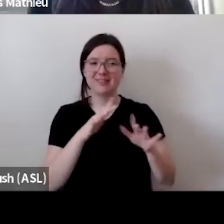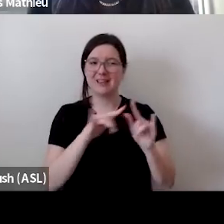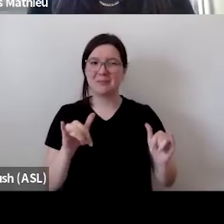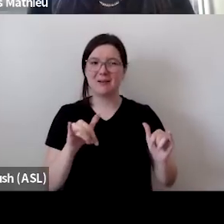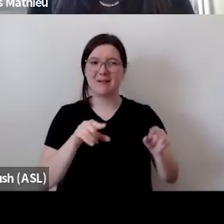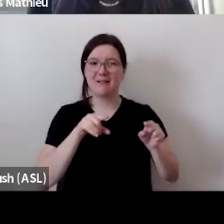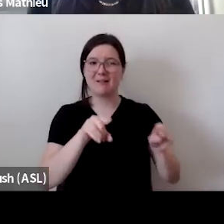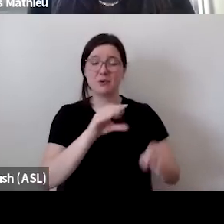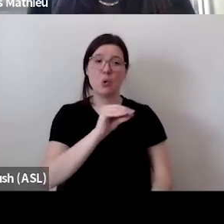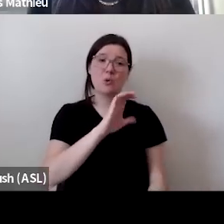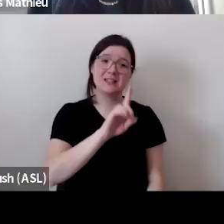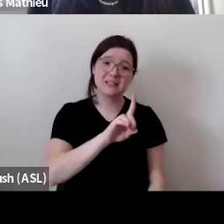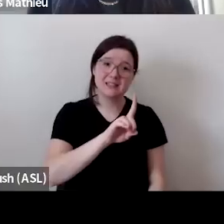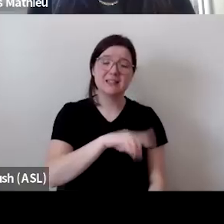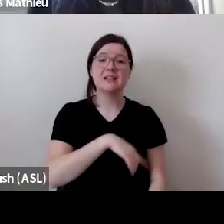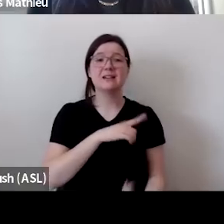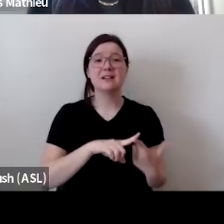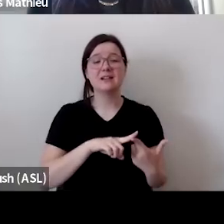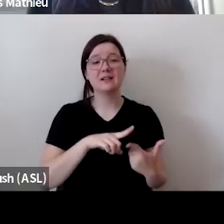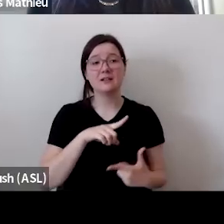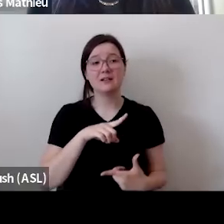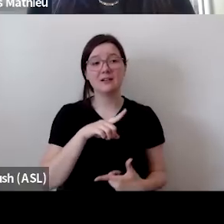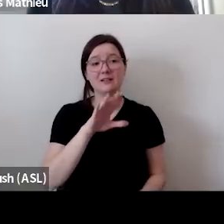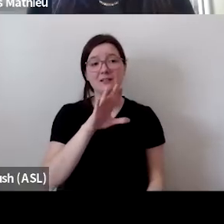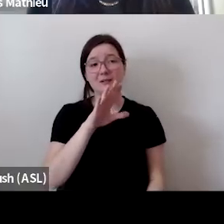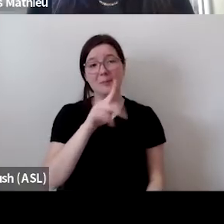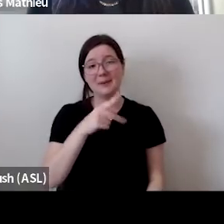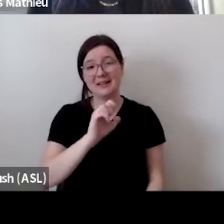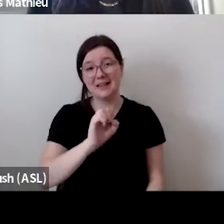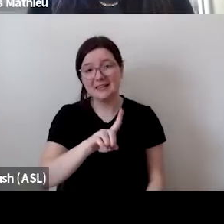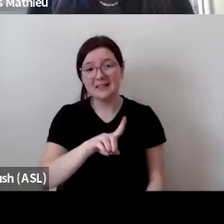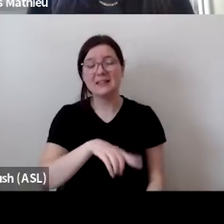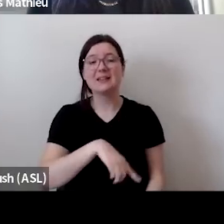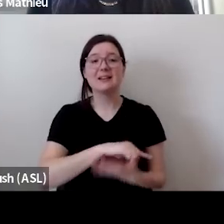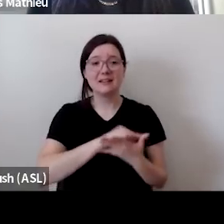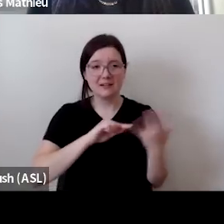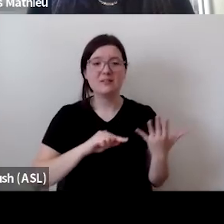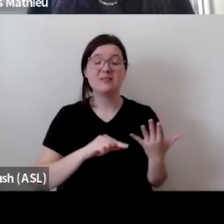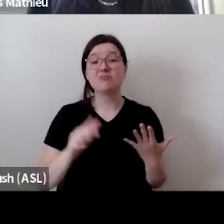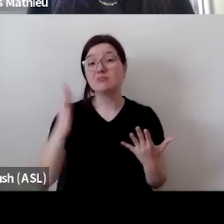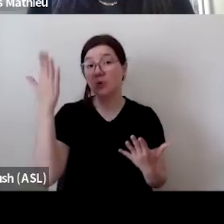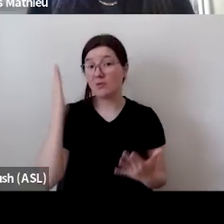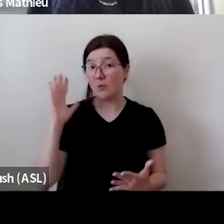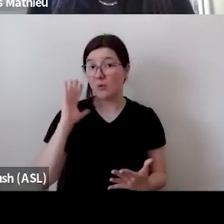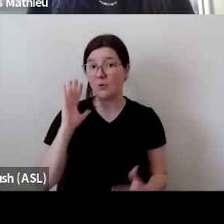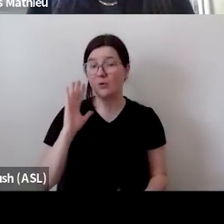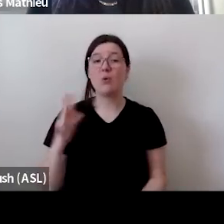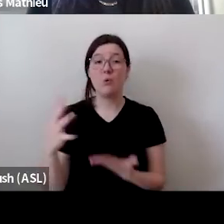to actually be a subset of OCD. Now it's own separate individual disorder. And so a lot of, there's a lot of overlap